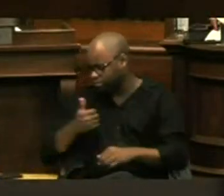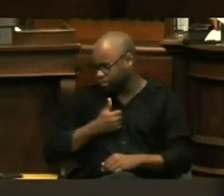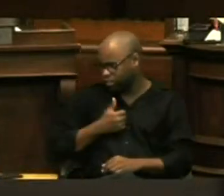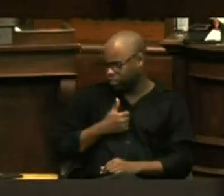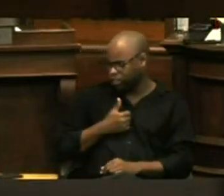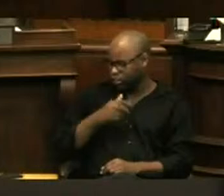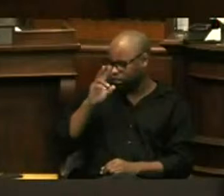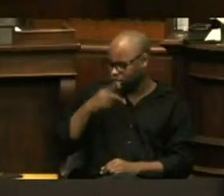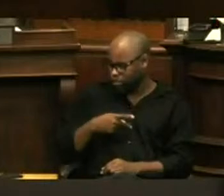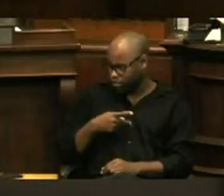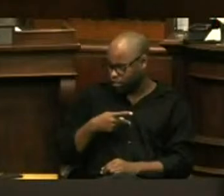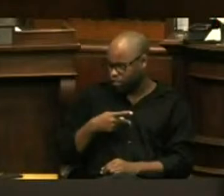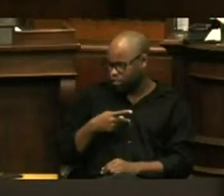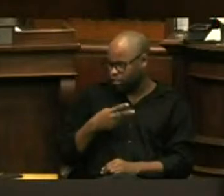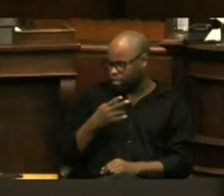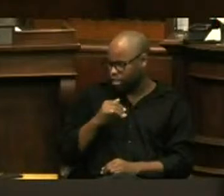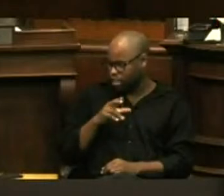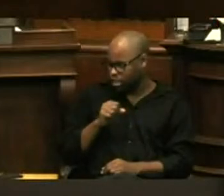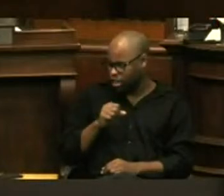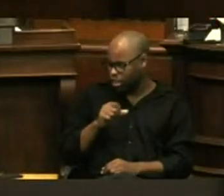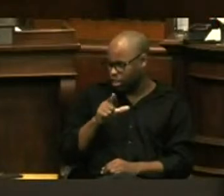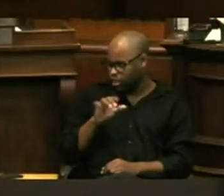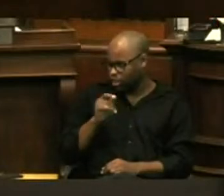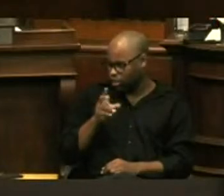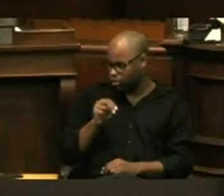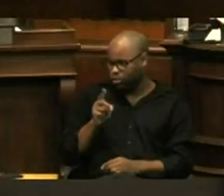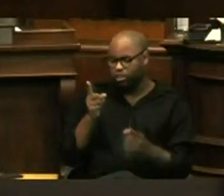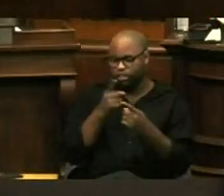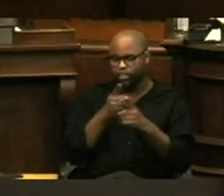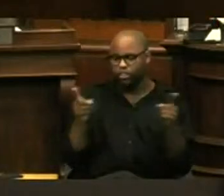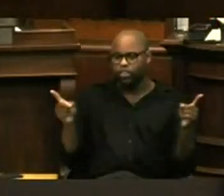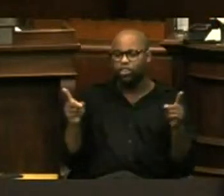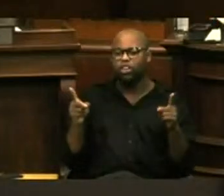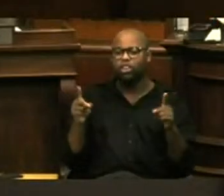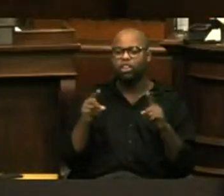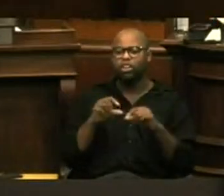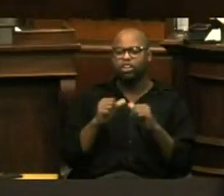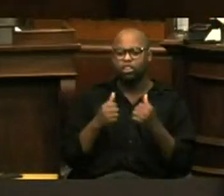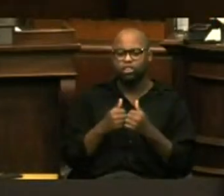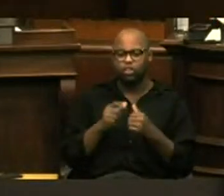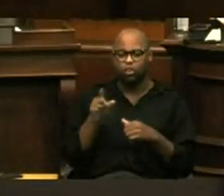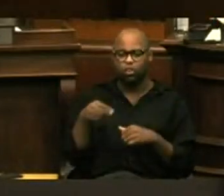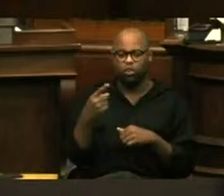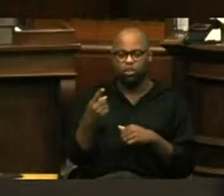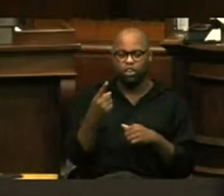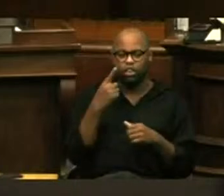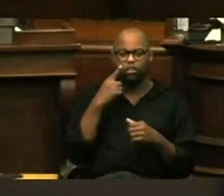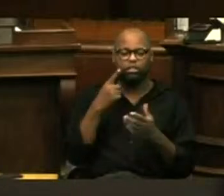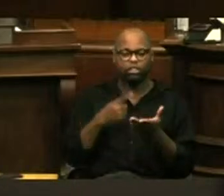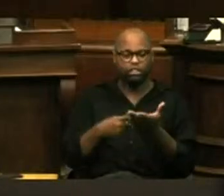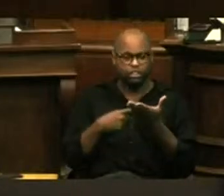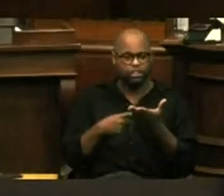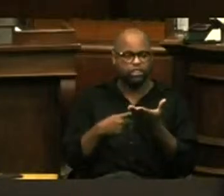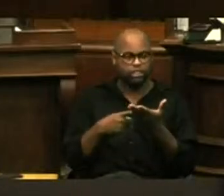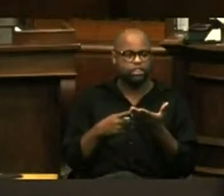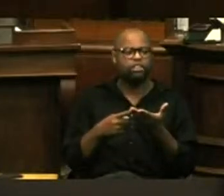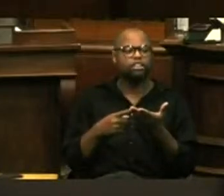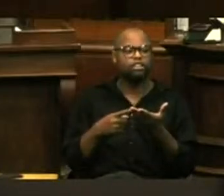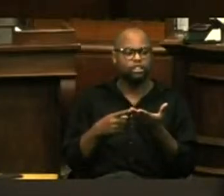disclosure of interest with myself, Vice President Harris and Council Member Lupien, we